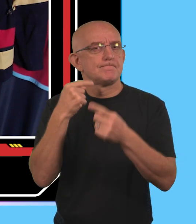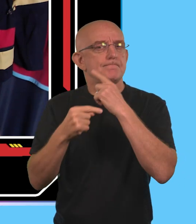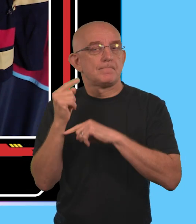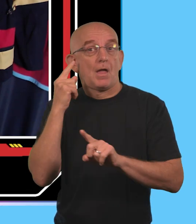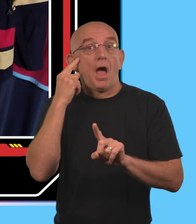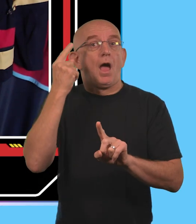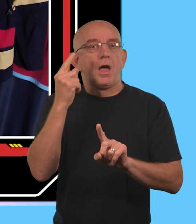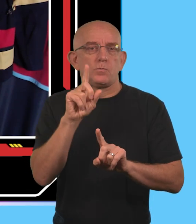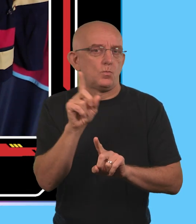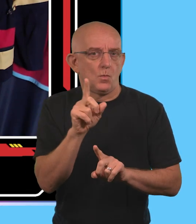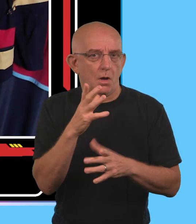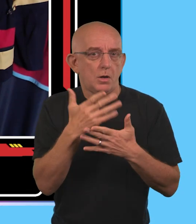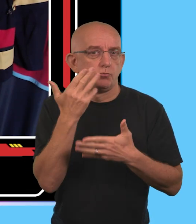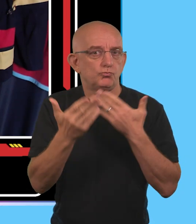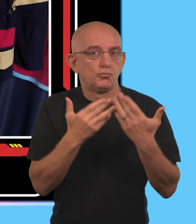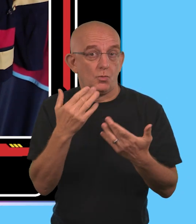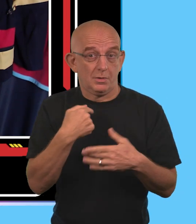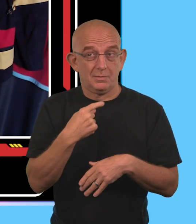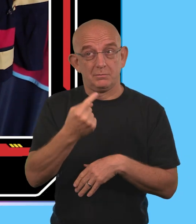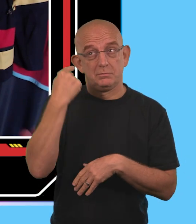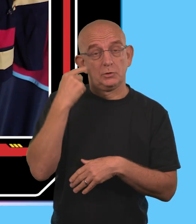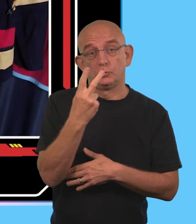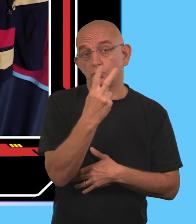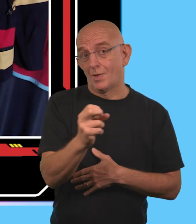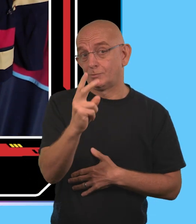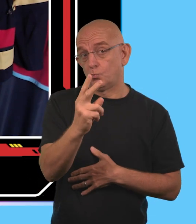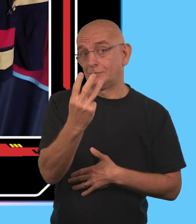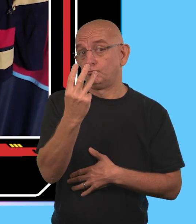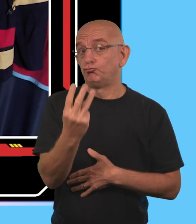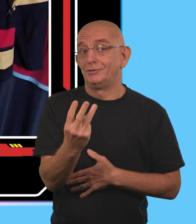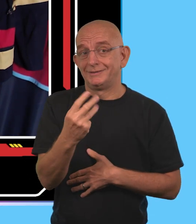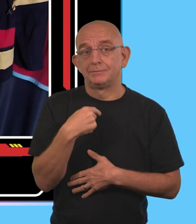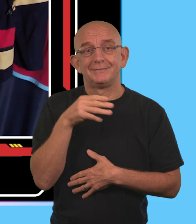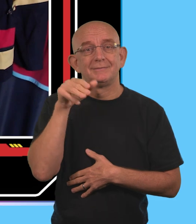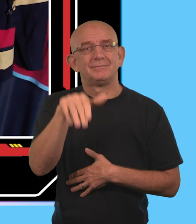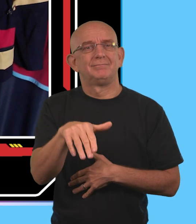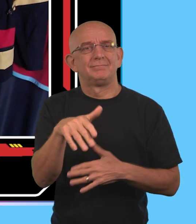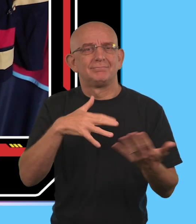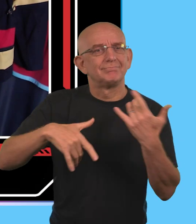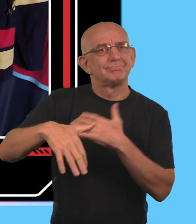the first thing that came to mind for me was a story from an event I was at in 2023.